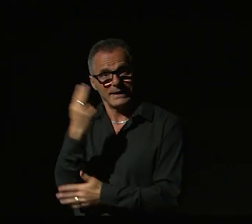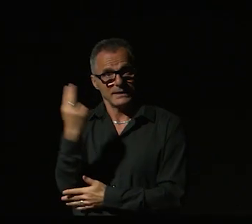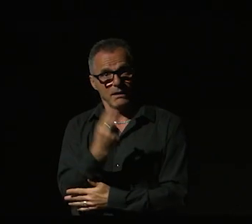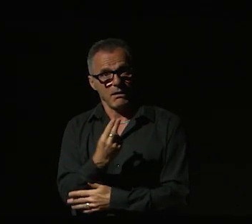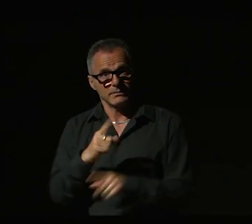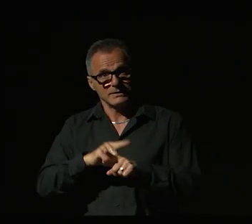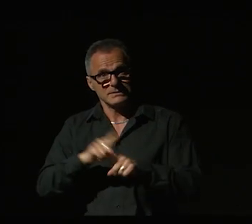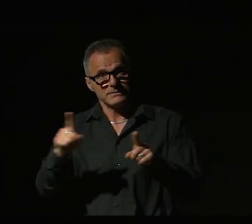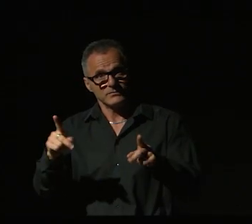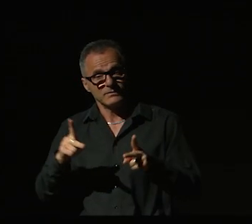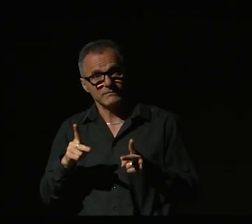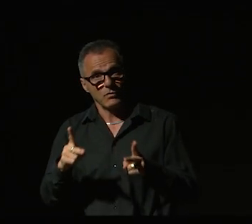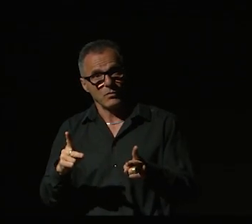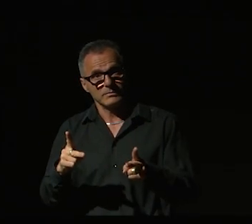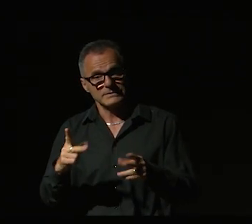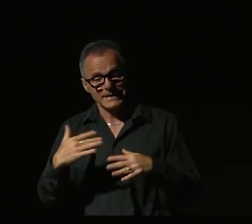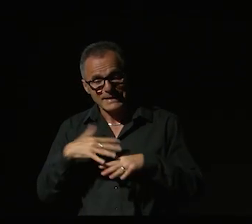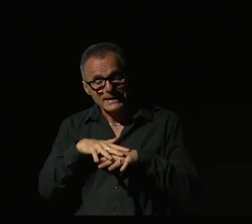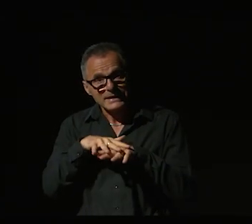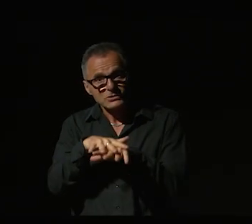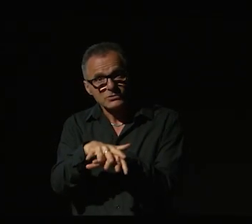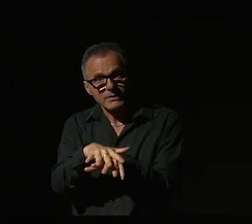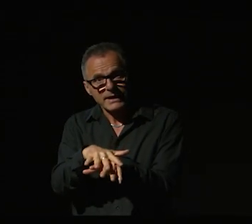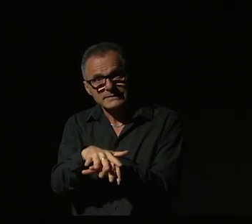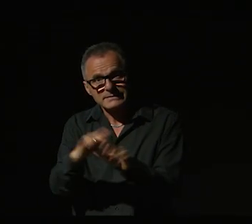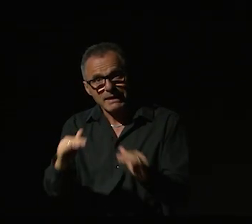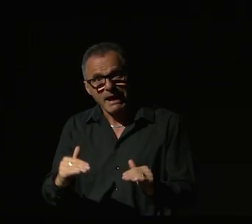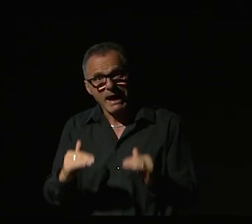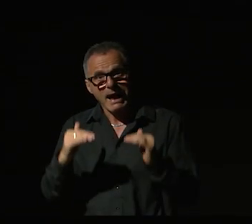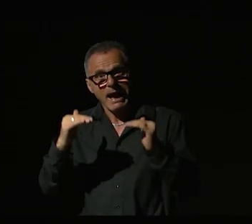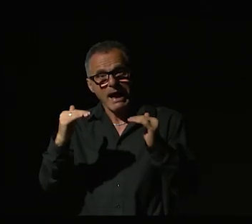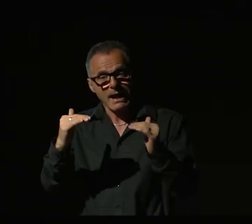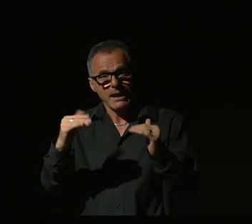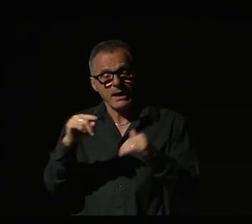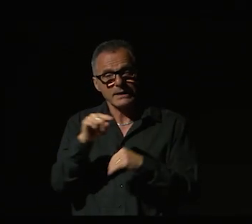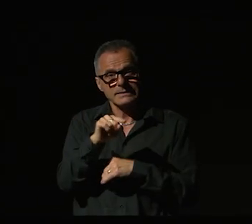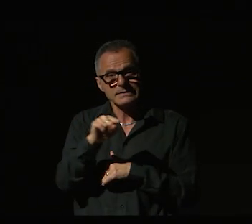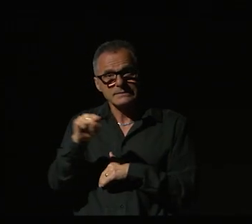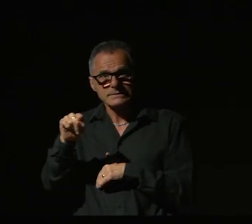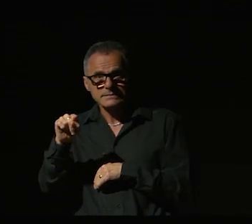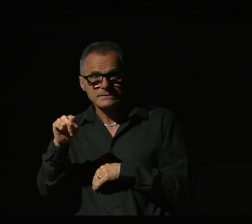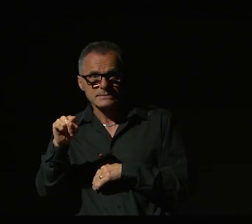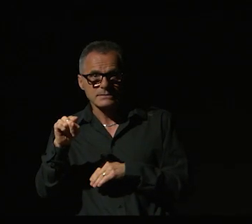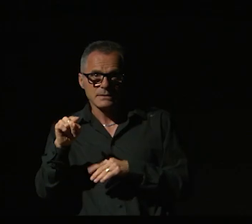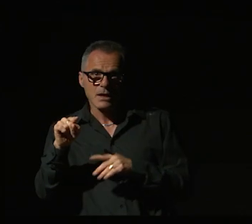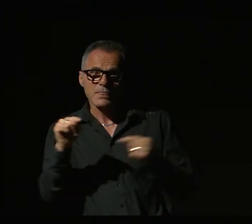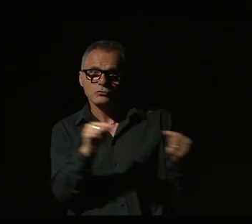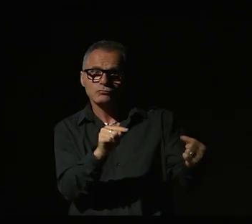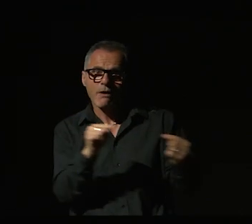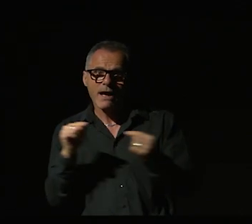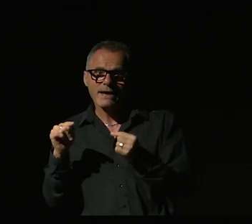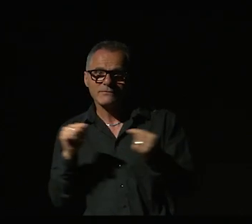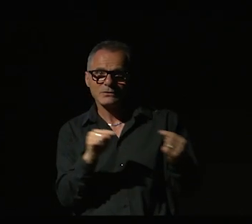The integration highlights the Renaissance concept of the 'paragone', the comparison between different art rivalry between different art forms